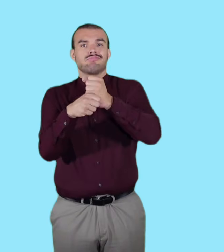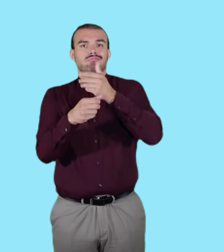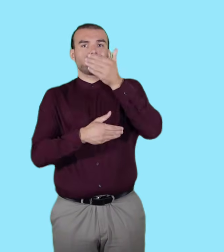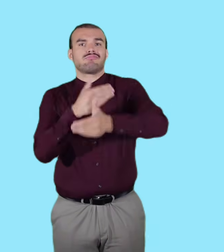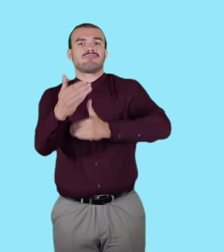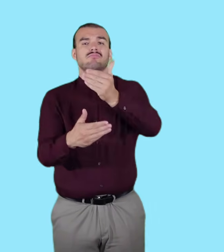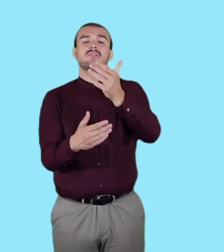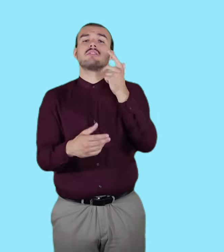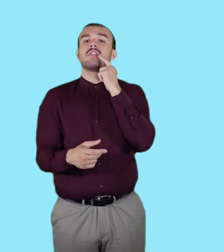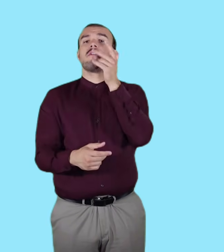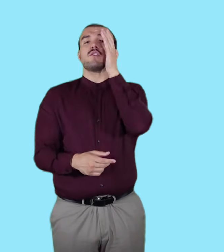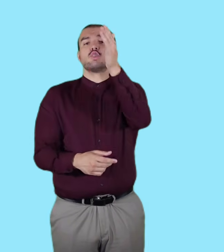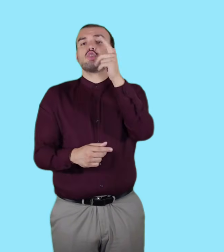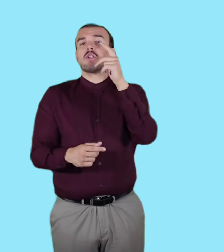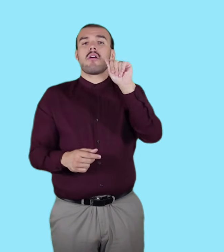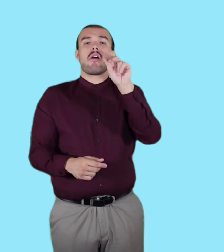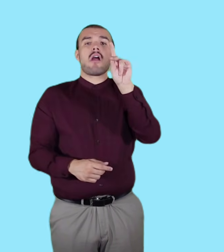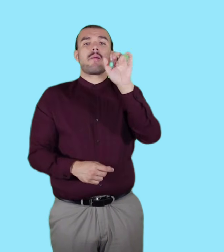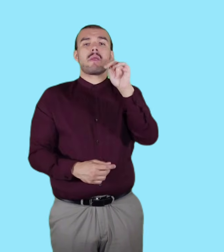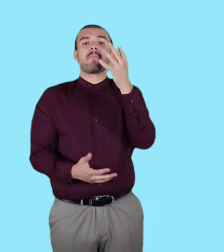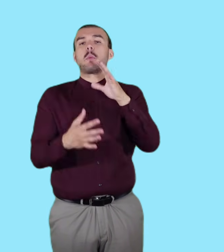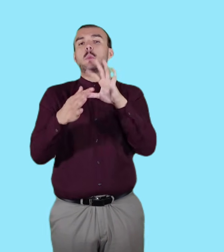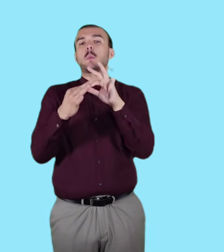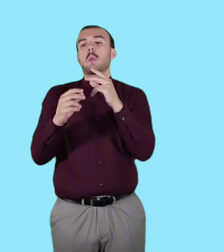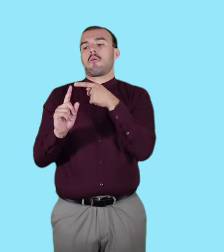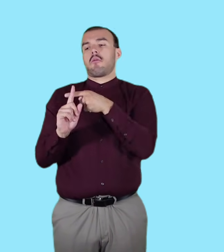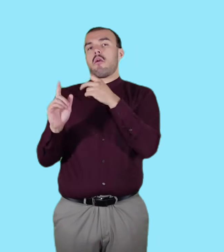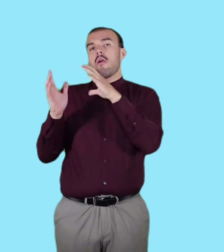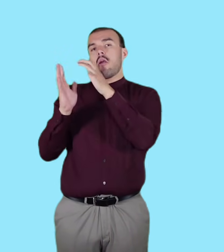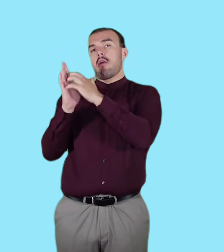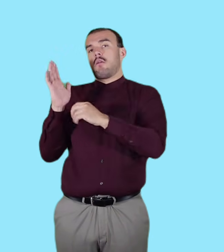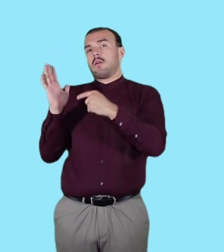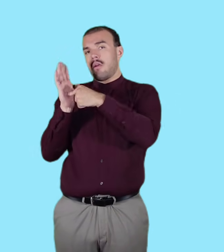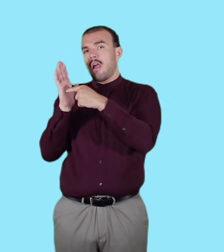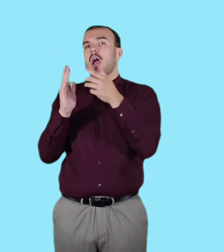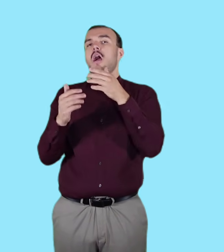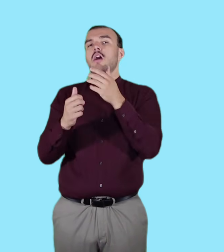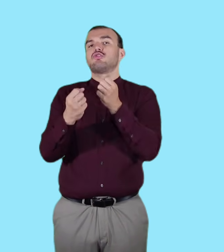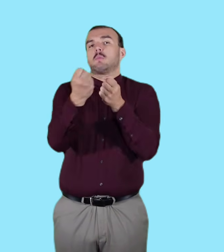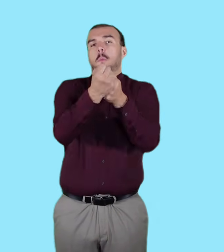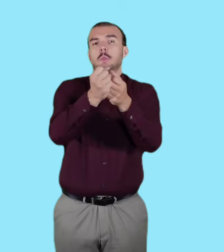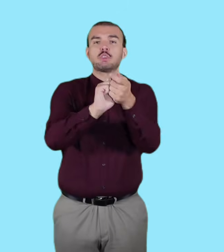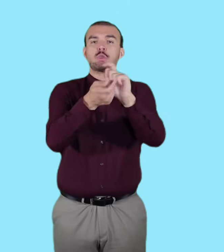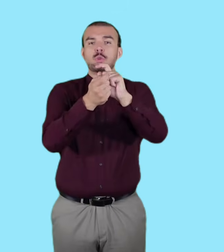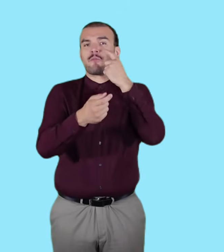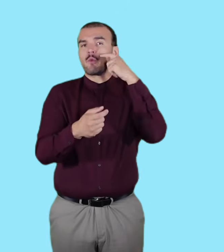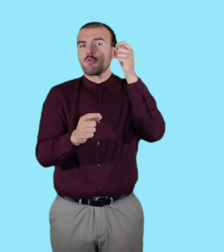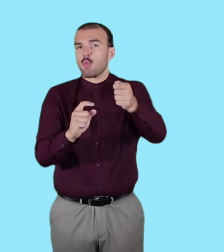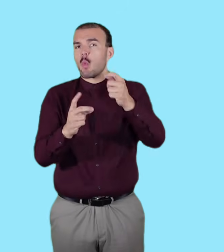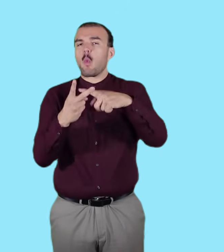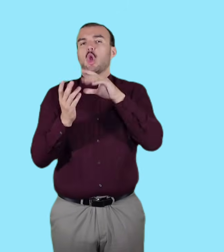Future administrations may use comments to justify changes to this rule or learn from the comments